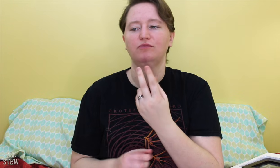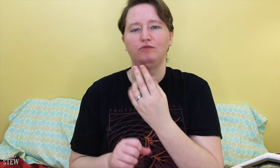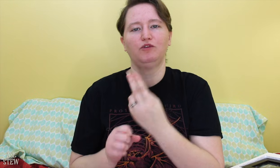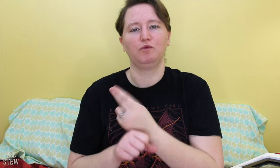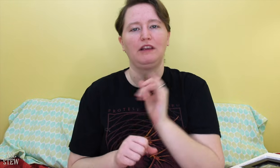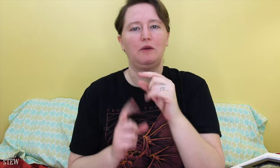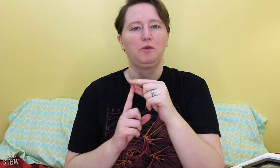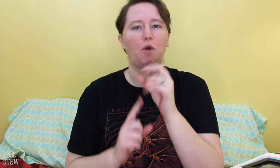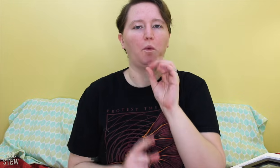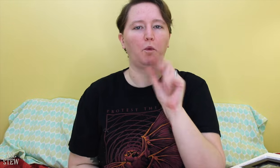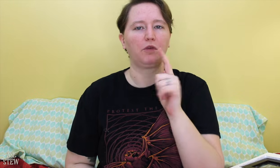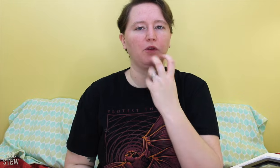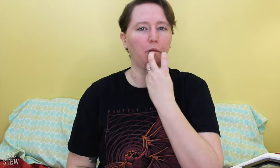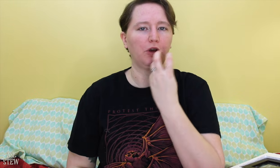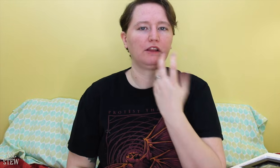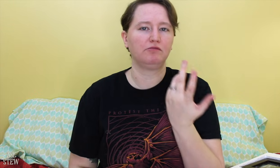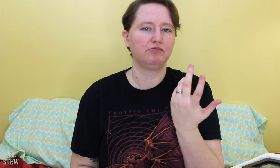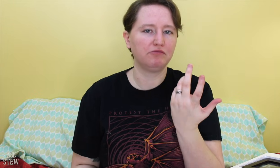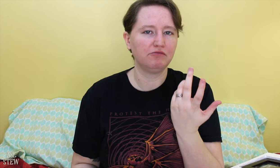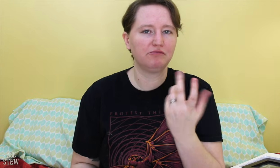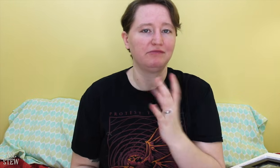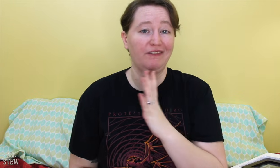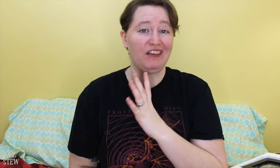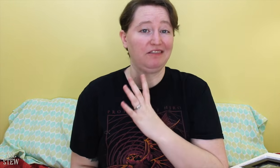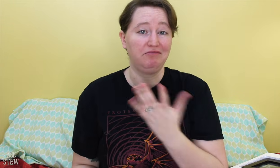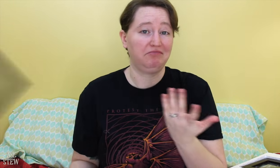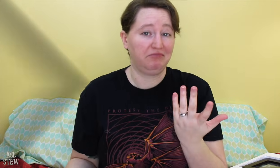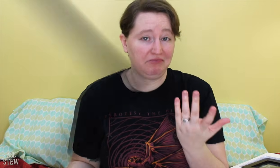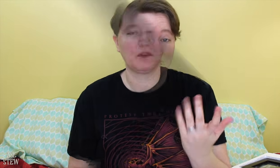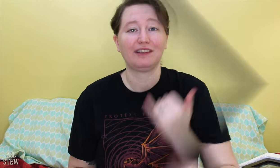So that's in the sense you would use the word oral.